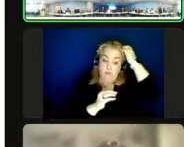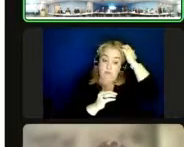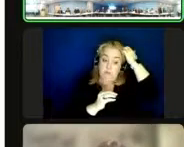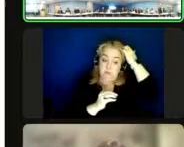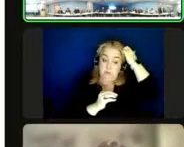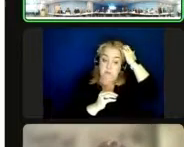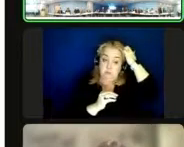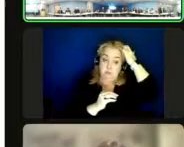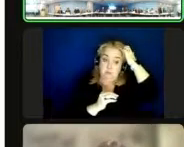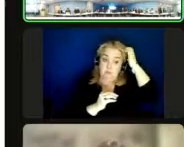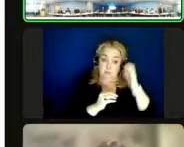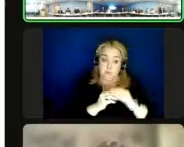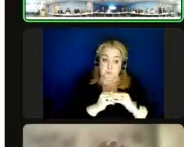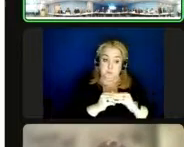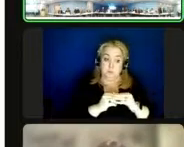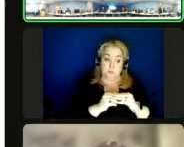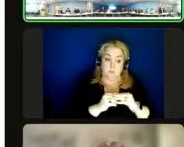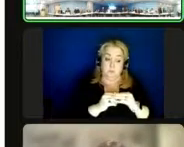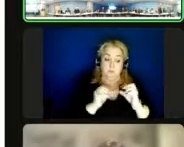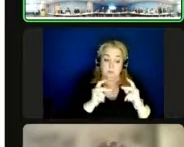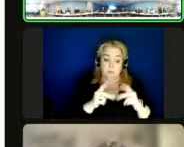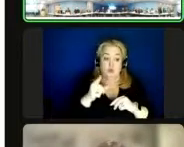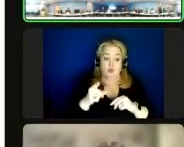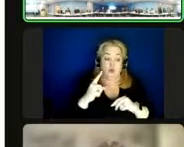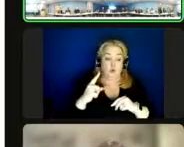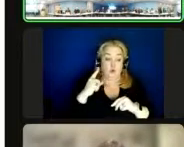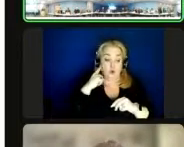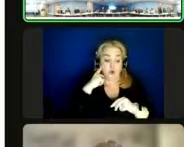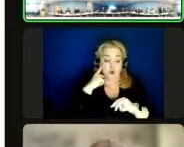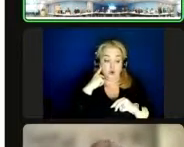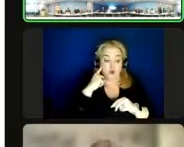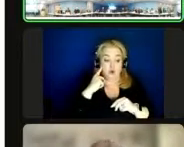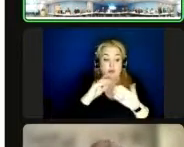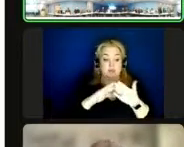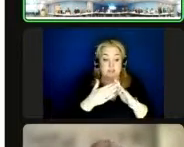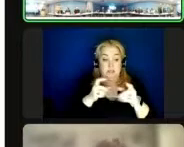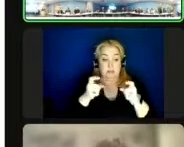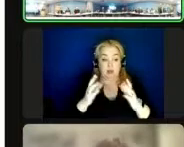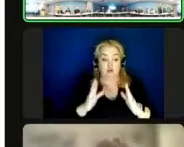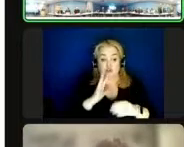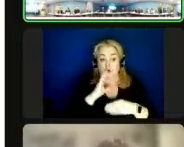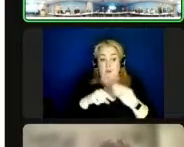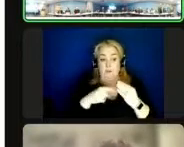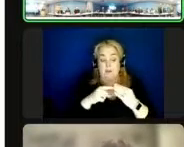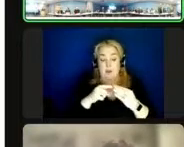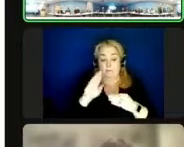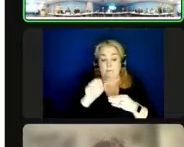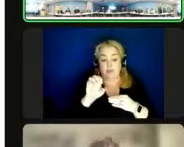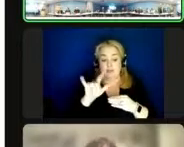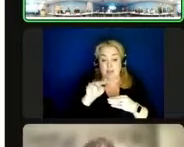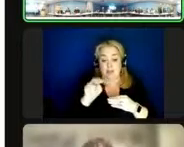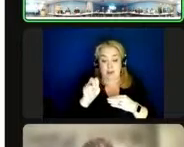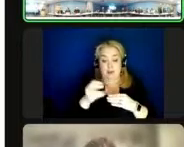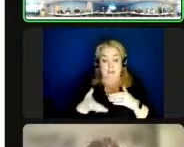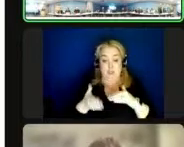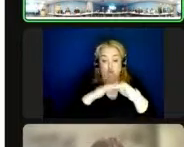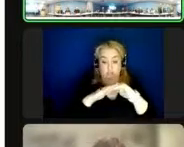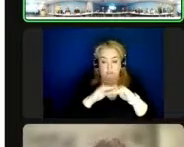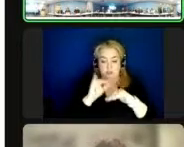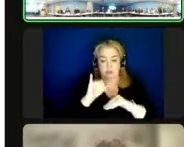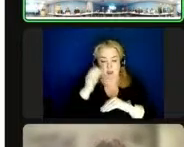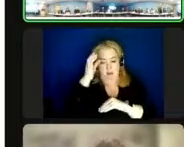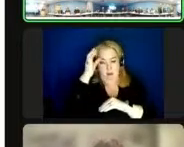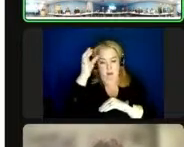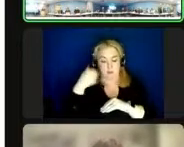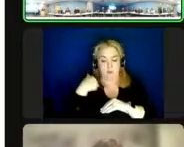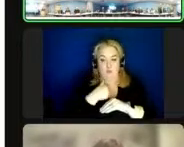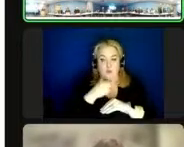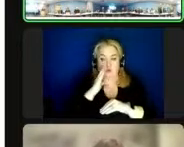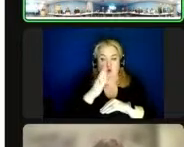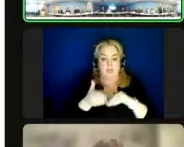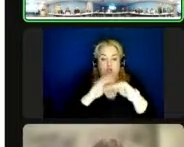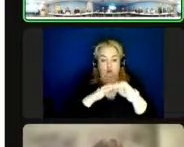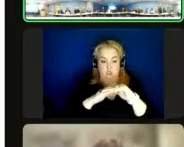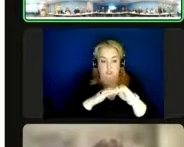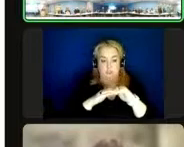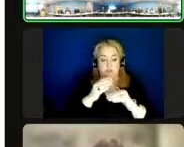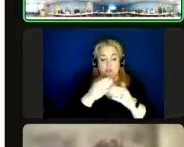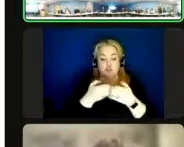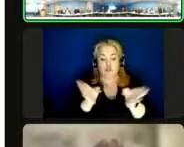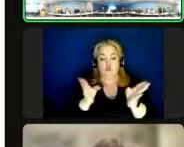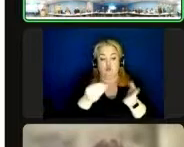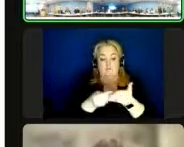RIGHT NOW FOR IN SPAIN